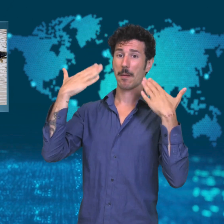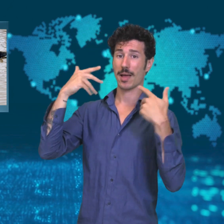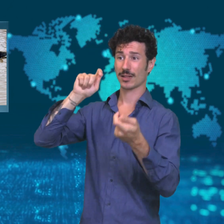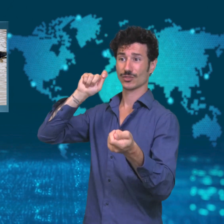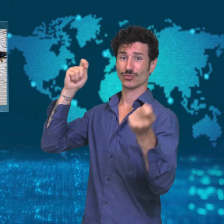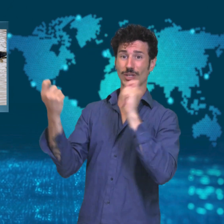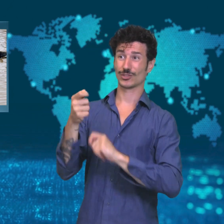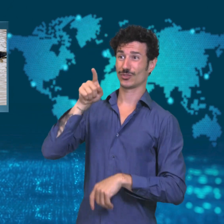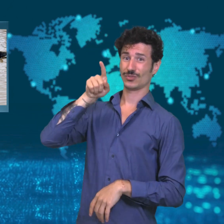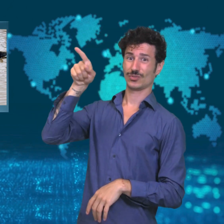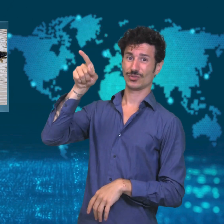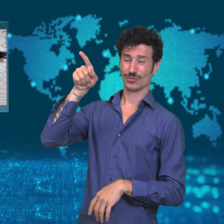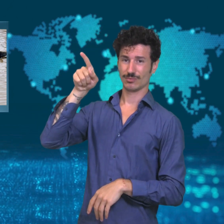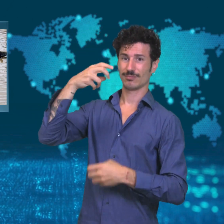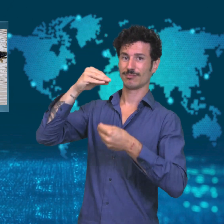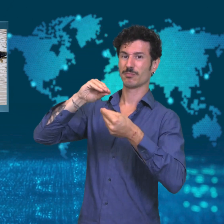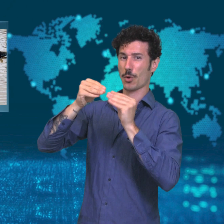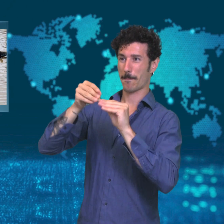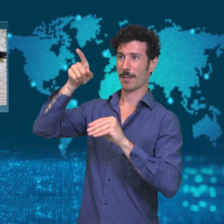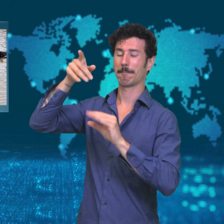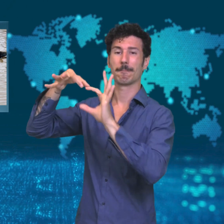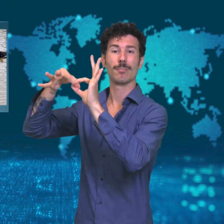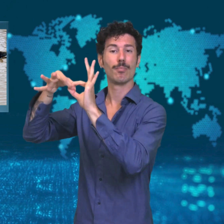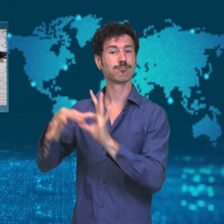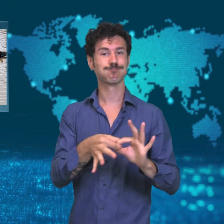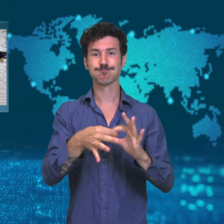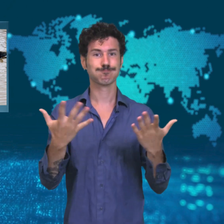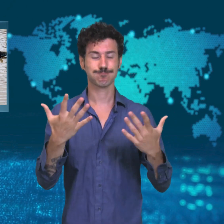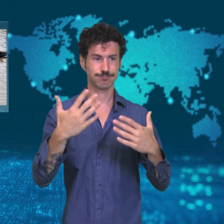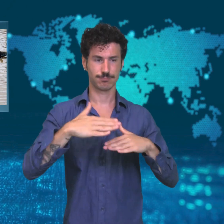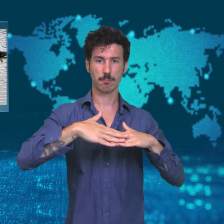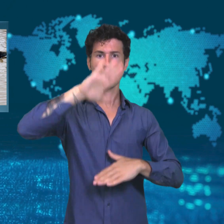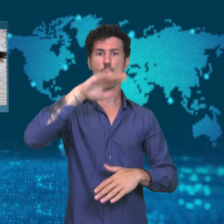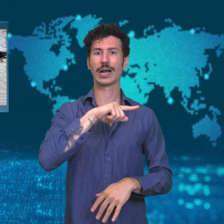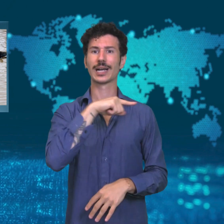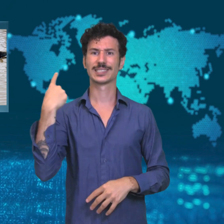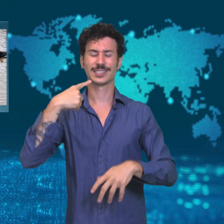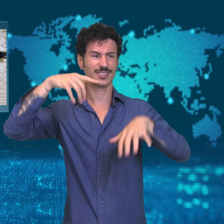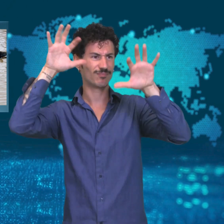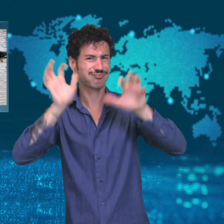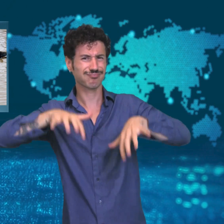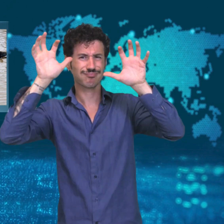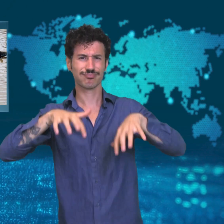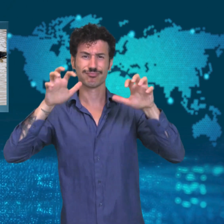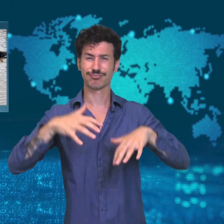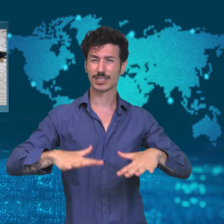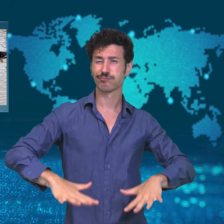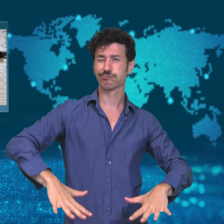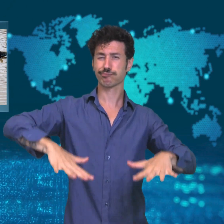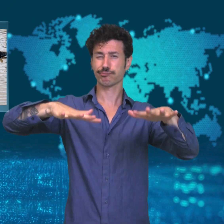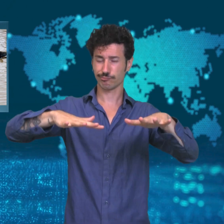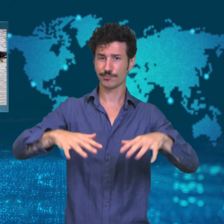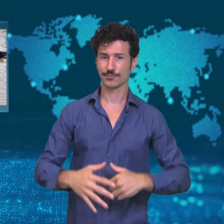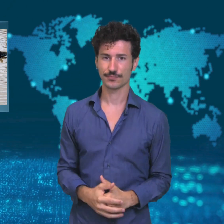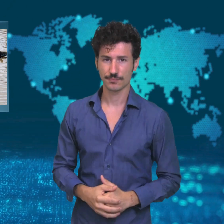climate change increases the risk of extreme rainfall and flooding.